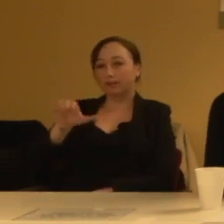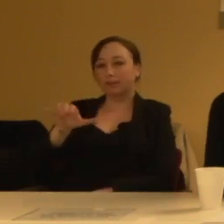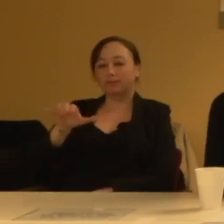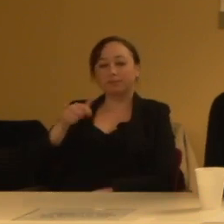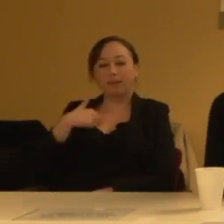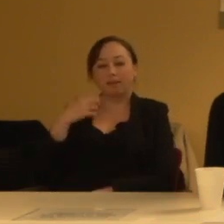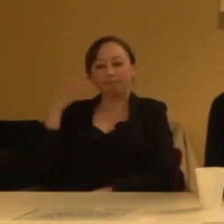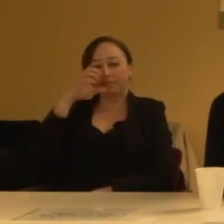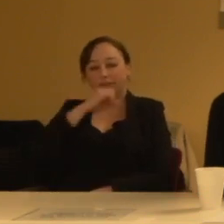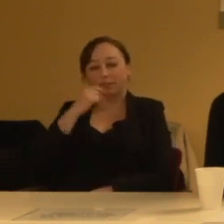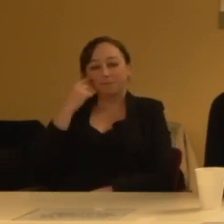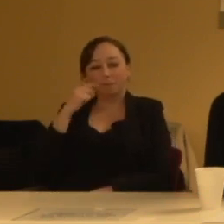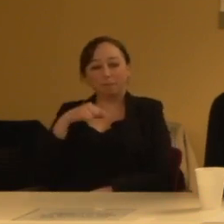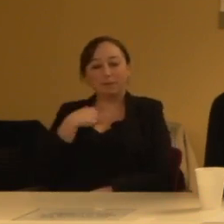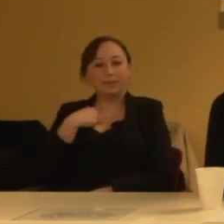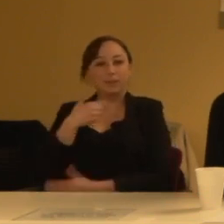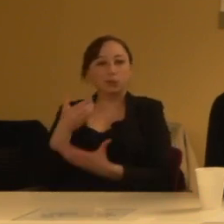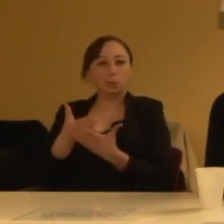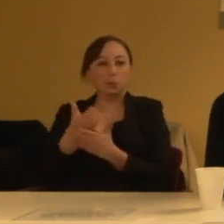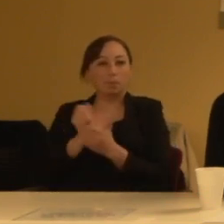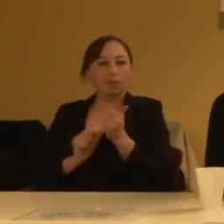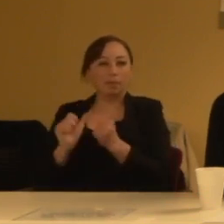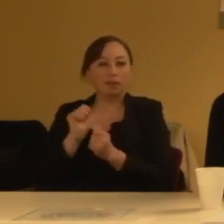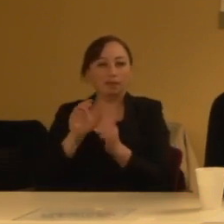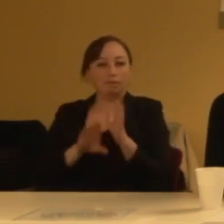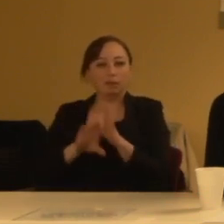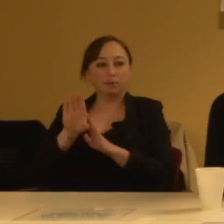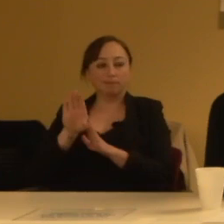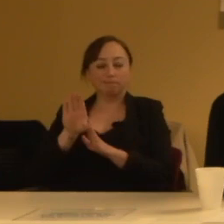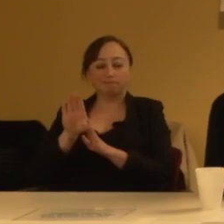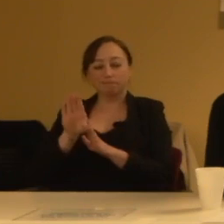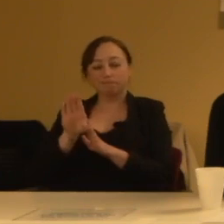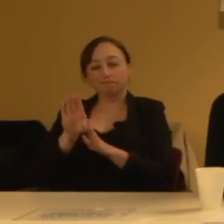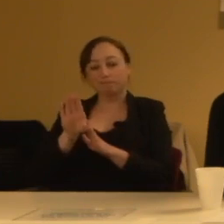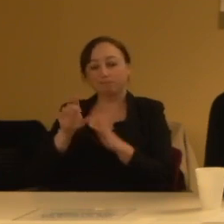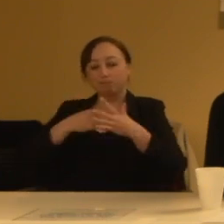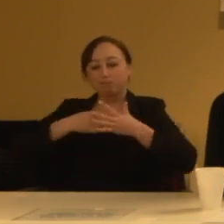new play development came up as sort of a necessity in a